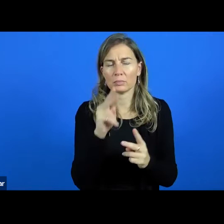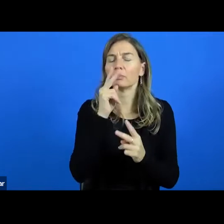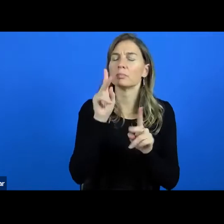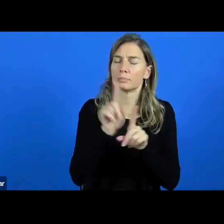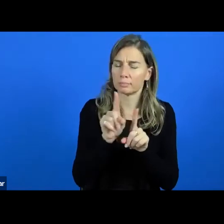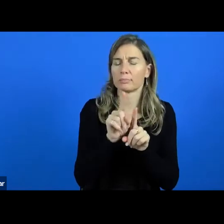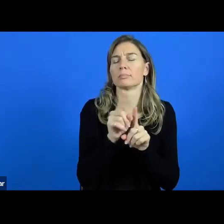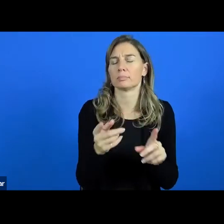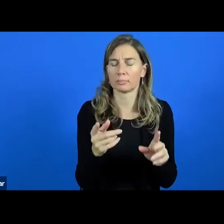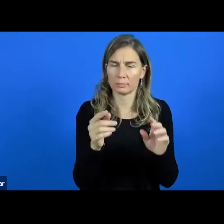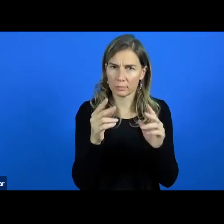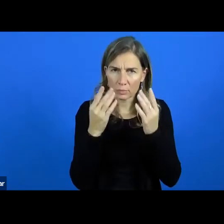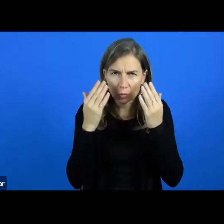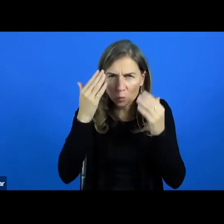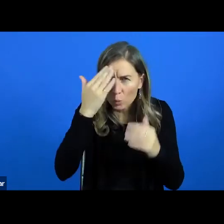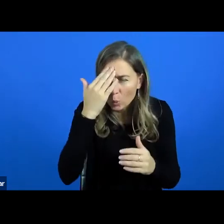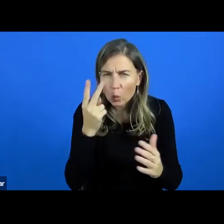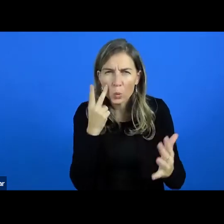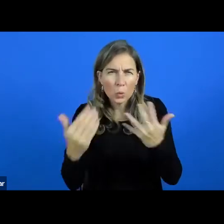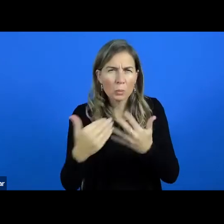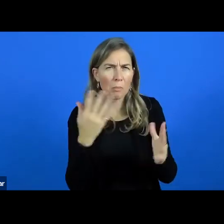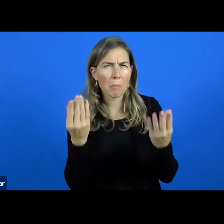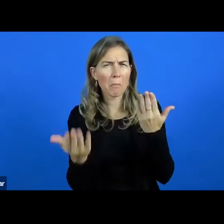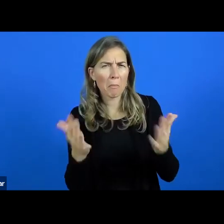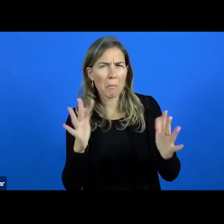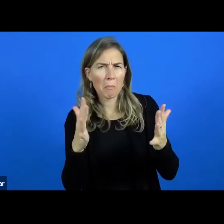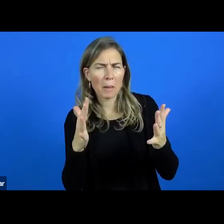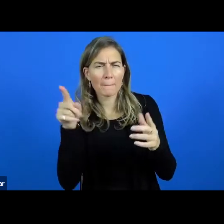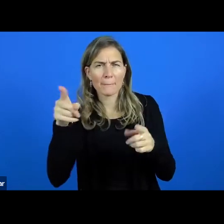conflict of interest because in this specific case,